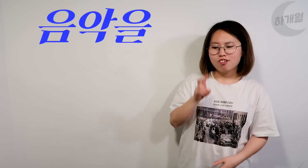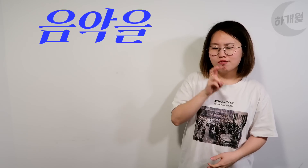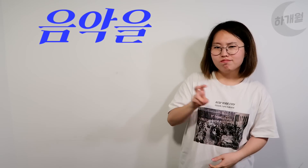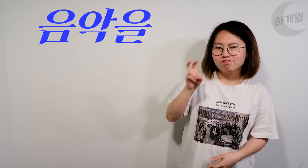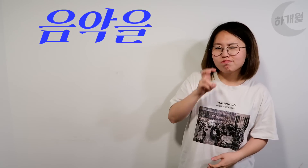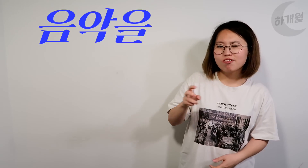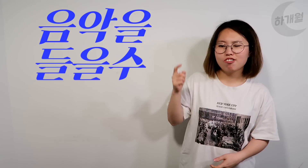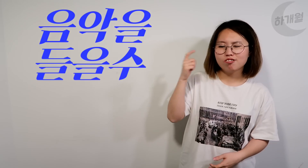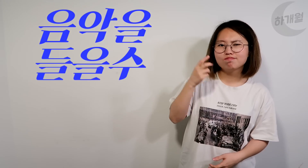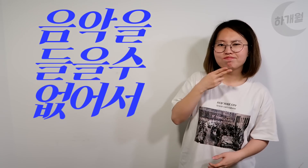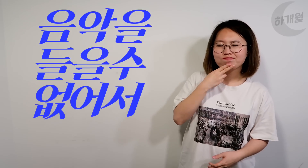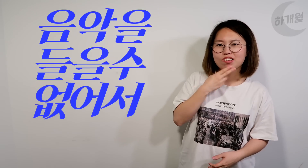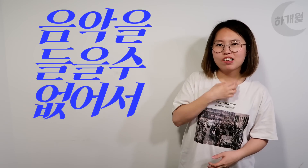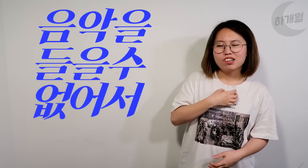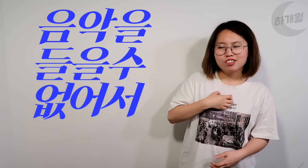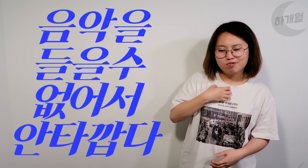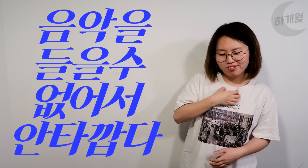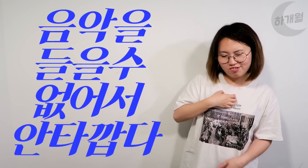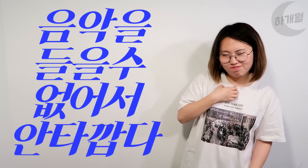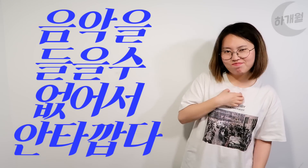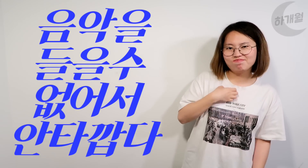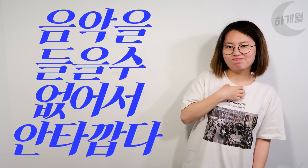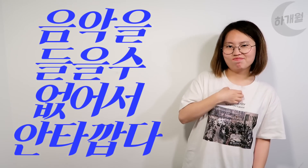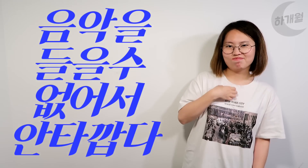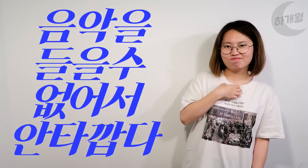You must be sad that you cannot listen to music.